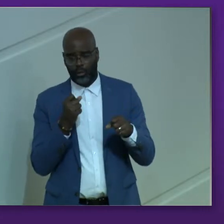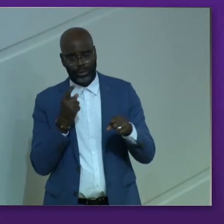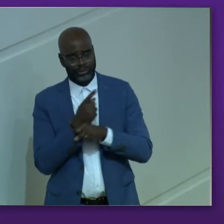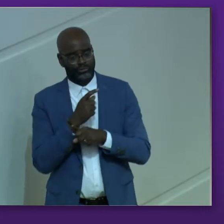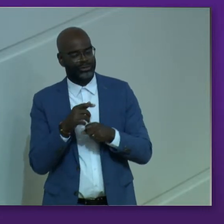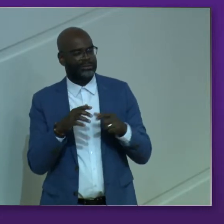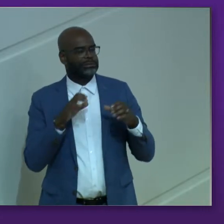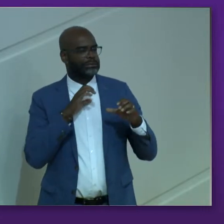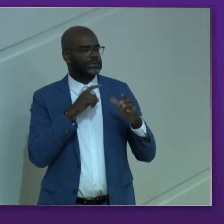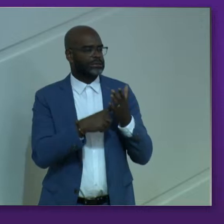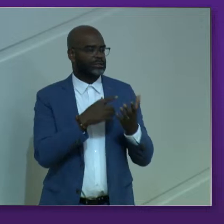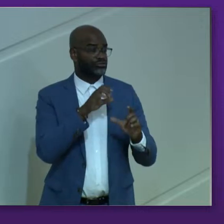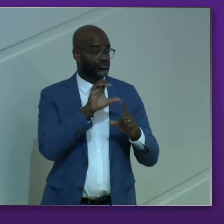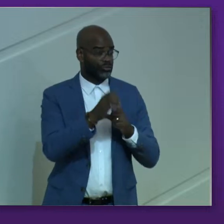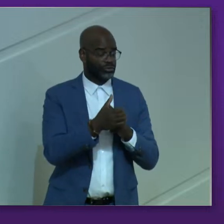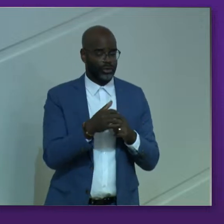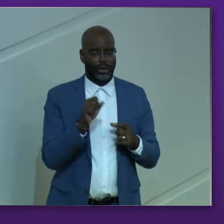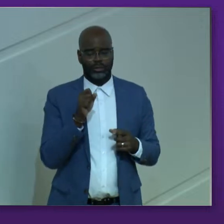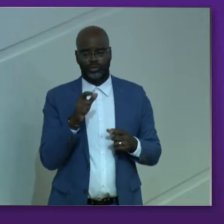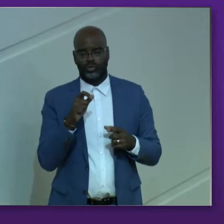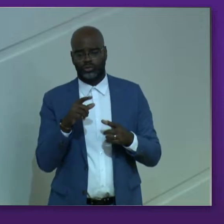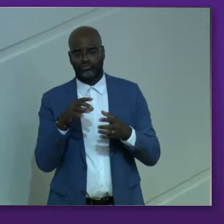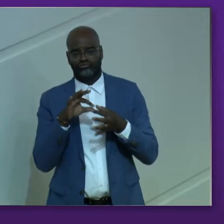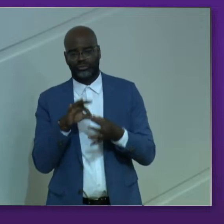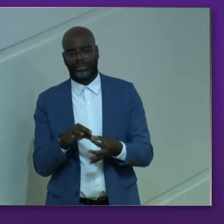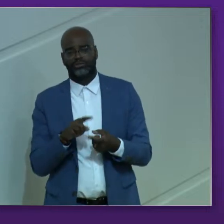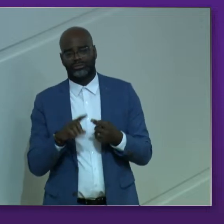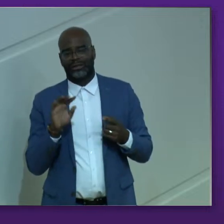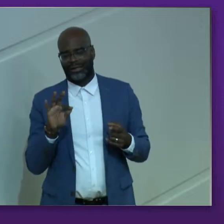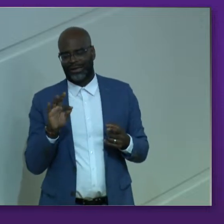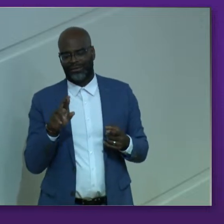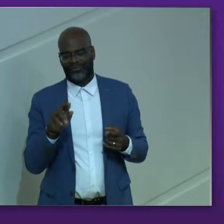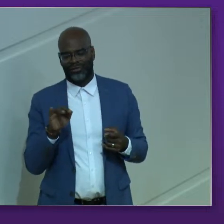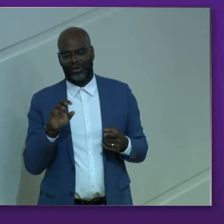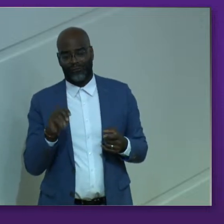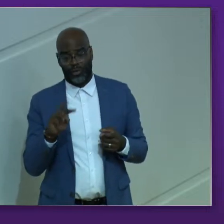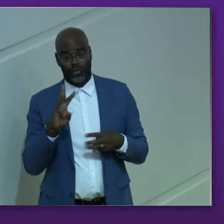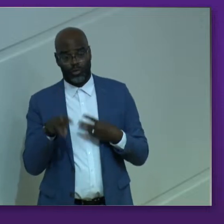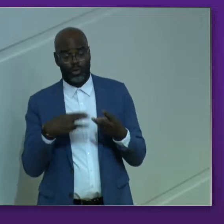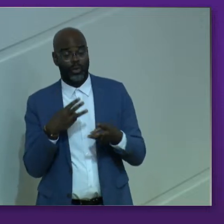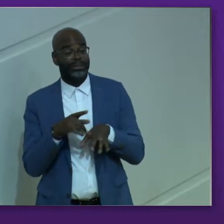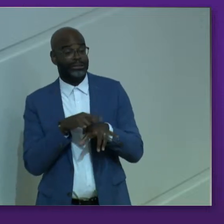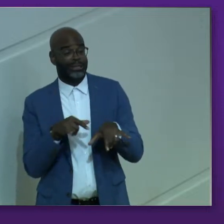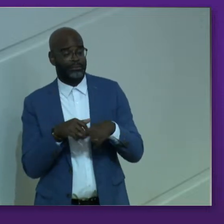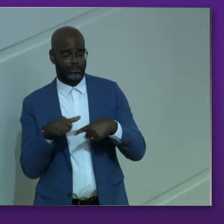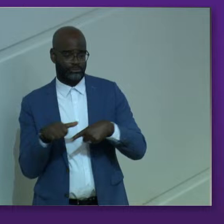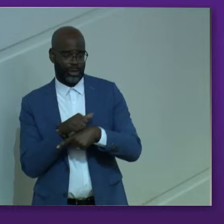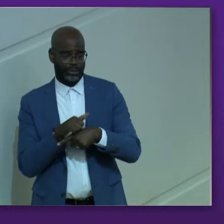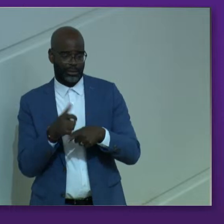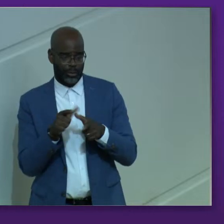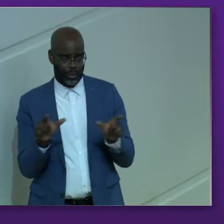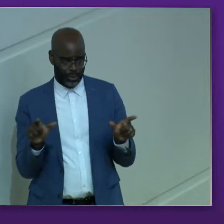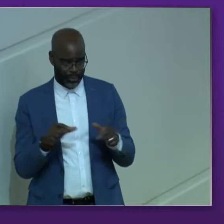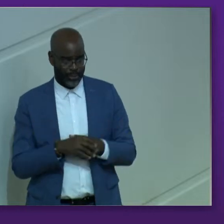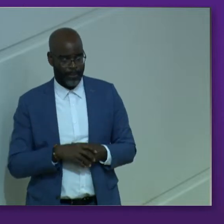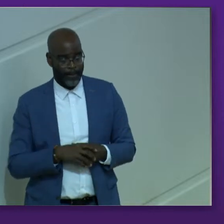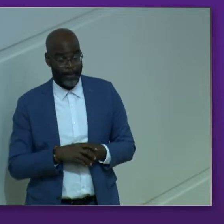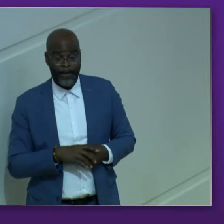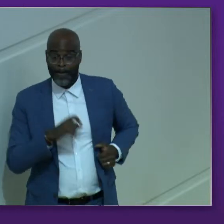TANNER IS "ALWAYS AVAILABLE TO ASSIST IN THEM. WELL AFTER OFFICE HOURS HAVE ENDED. TO MAKE LANGUAGE PRACTICE MORE